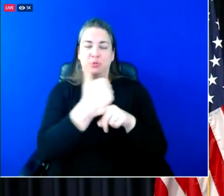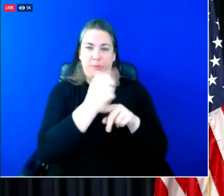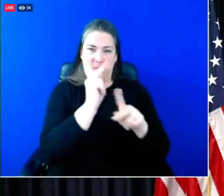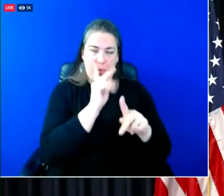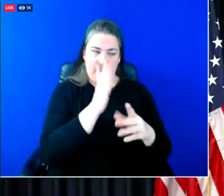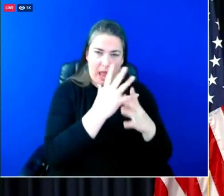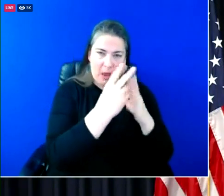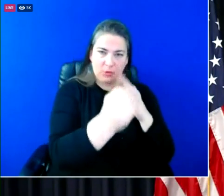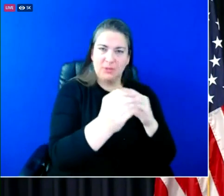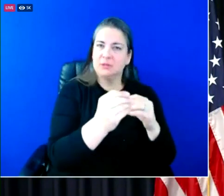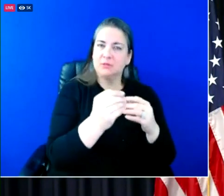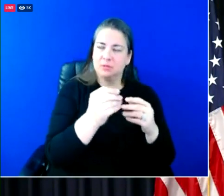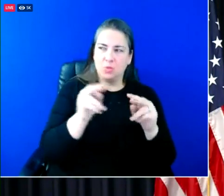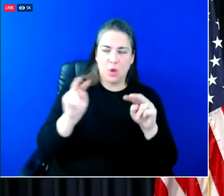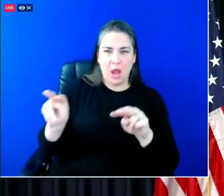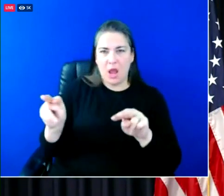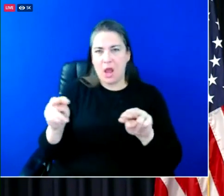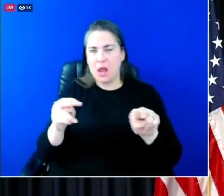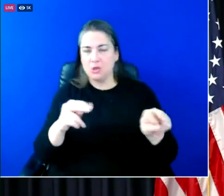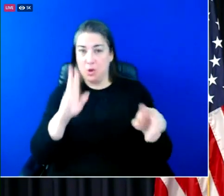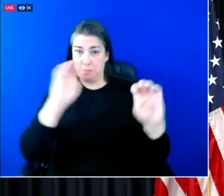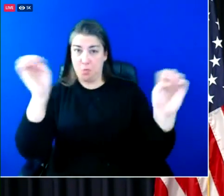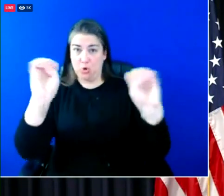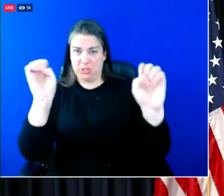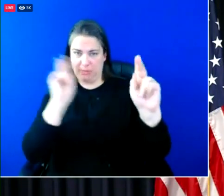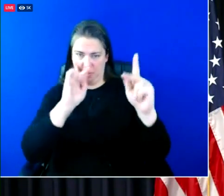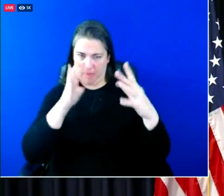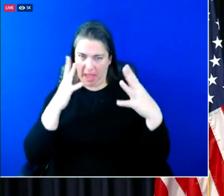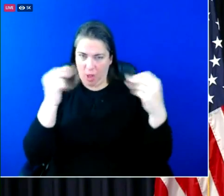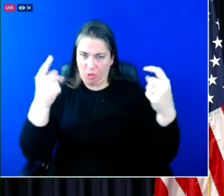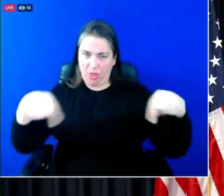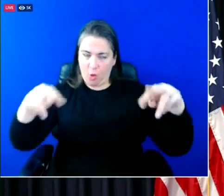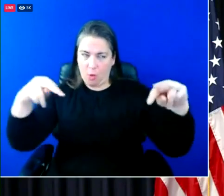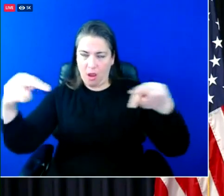see a lot of emergency crews out there. Please give way. If you don't have to